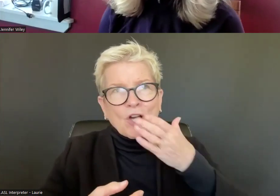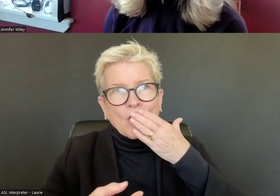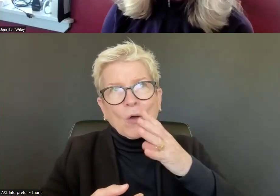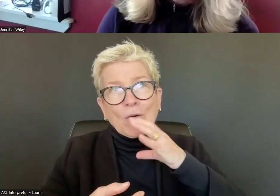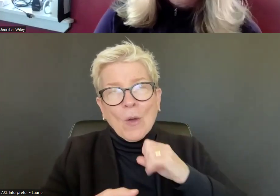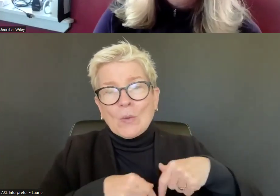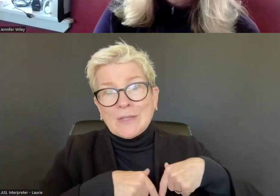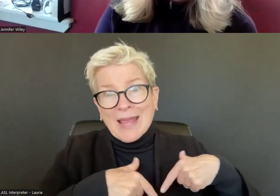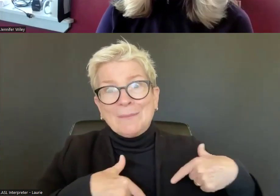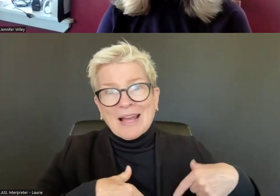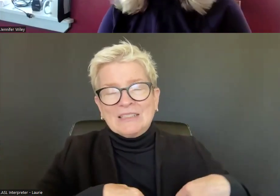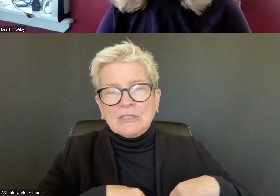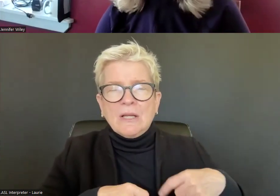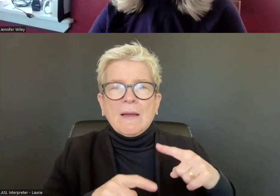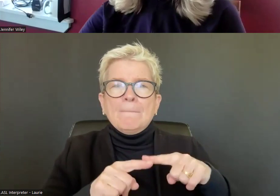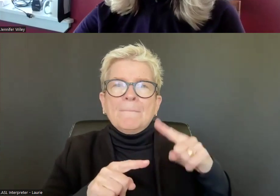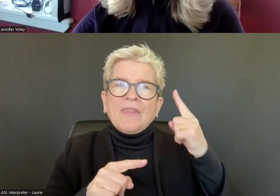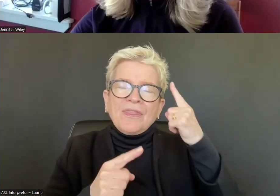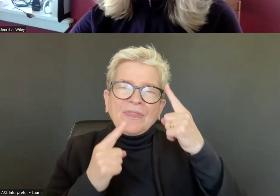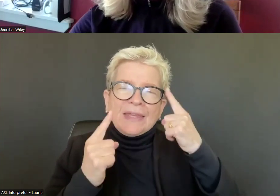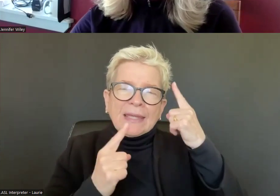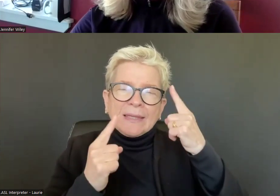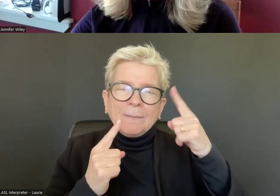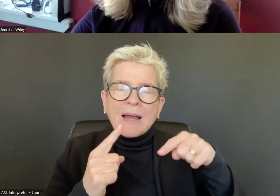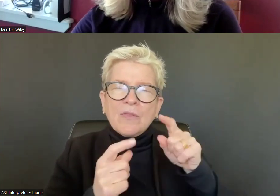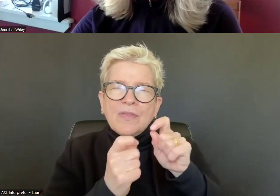little details - understanding the music that they like and it's playing as they